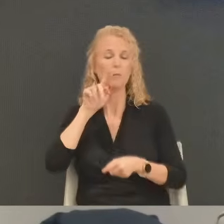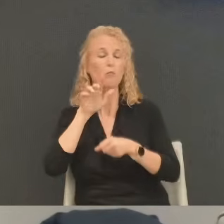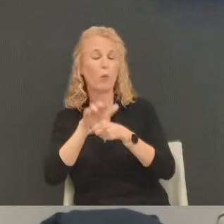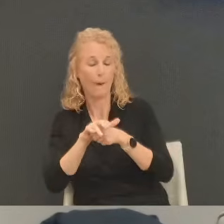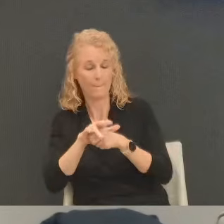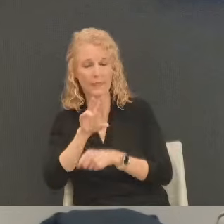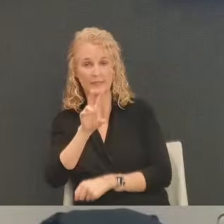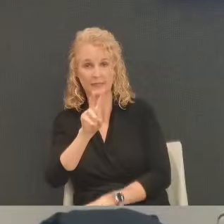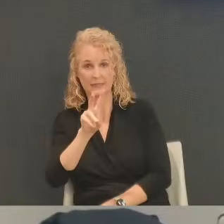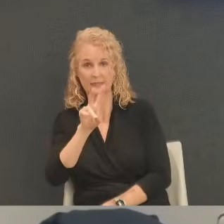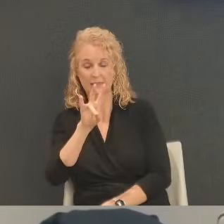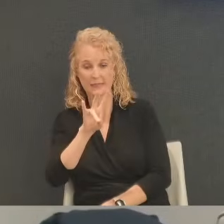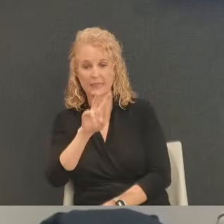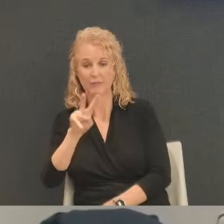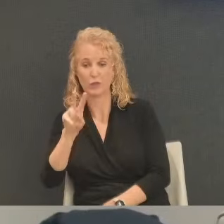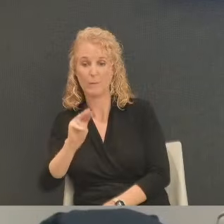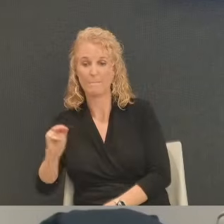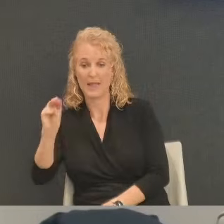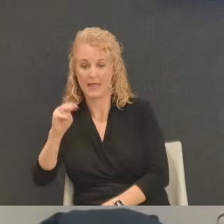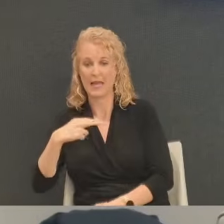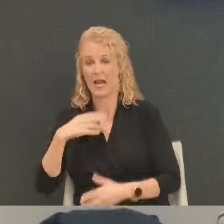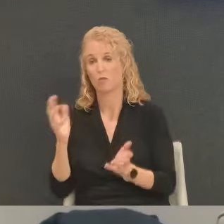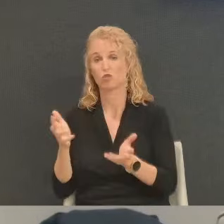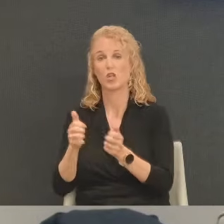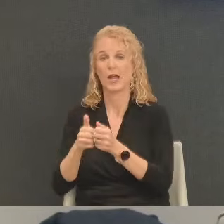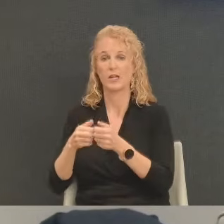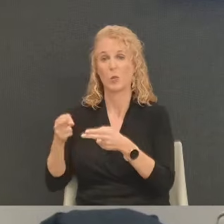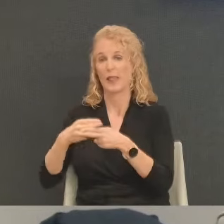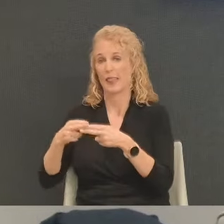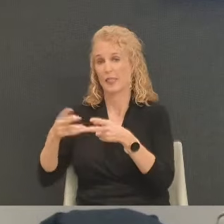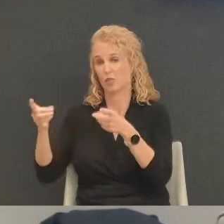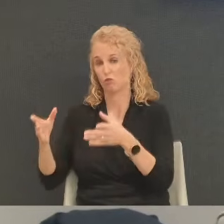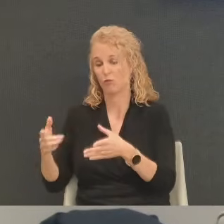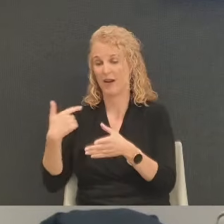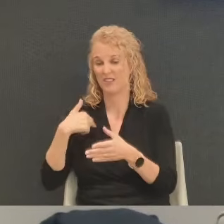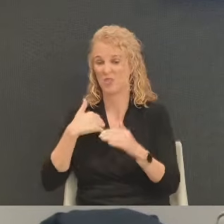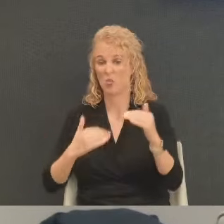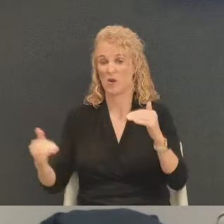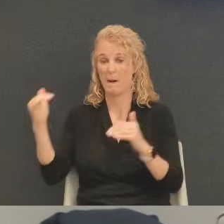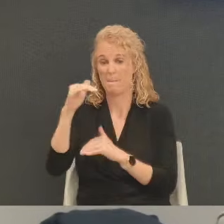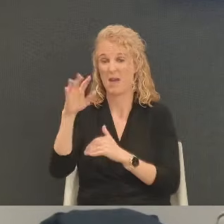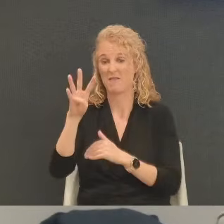was talking to John Nelson, Interim Director, that we're up a little over 40 million that we spend,